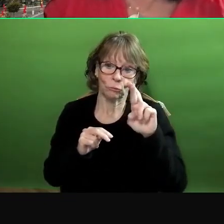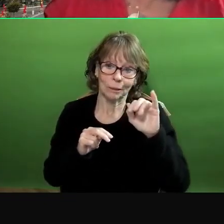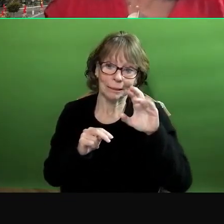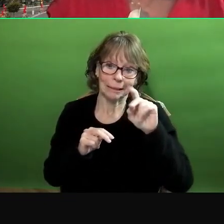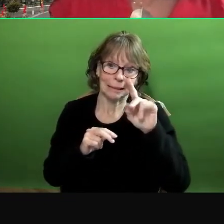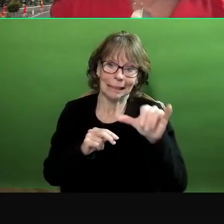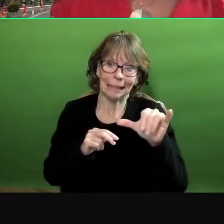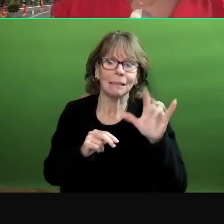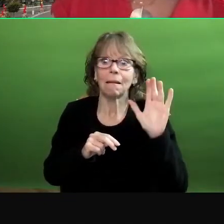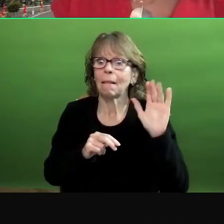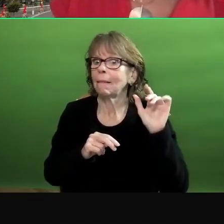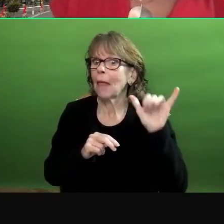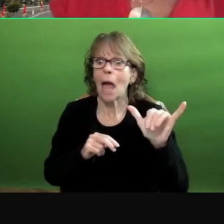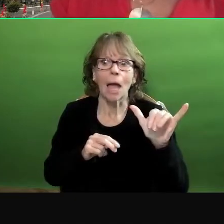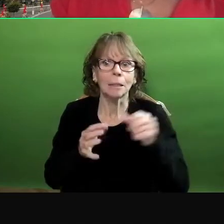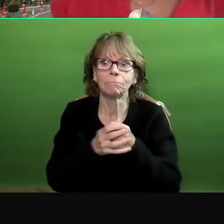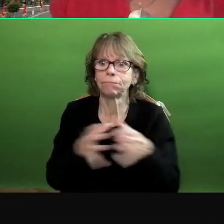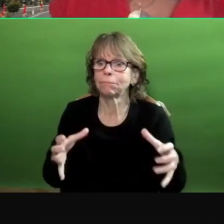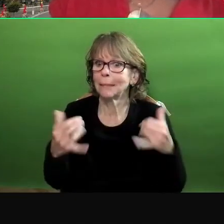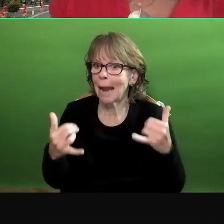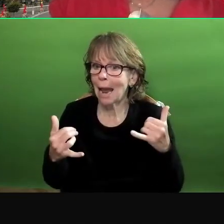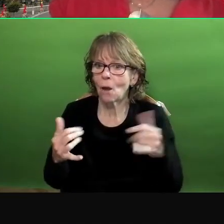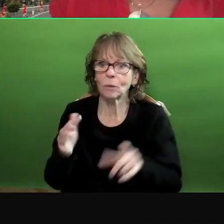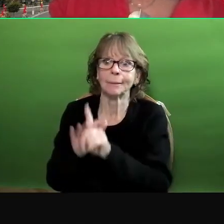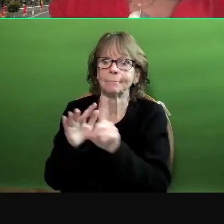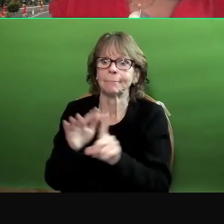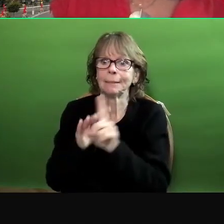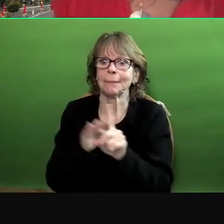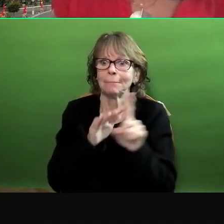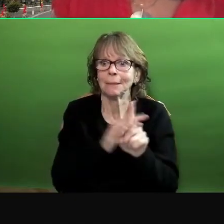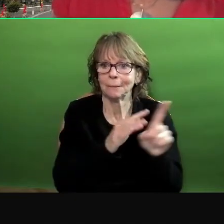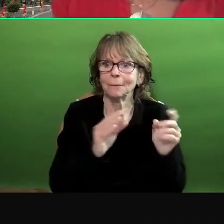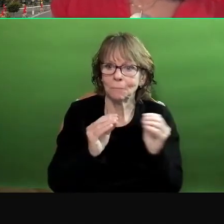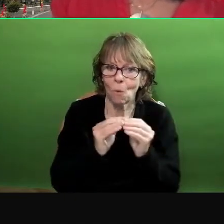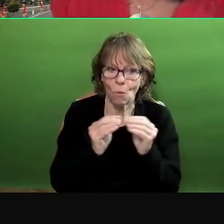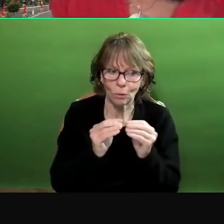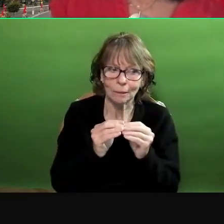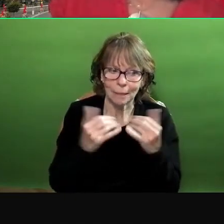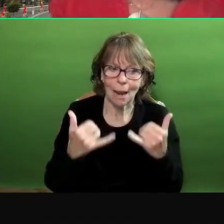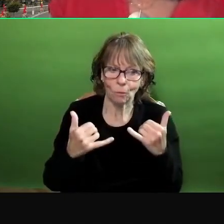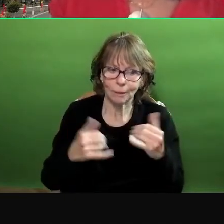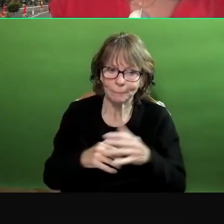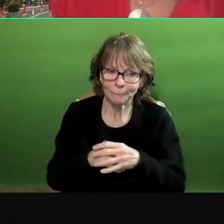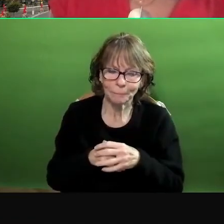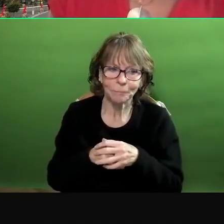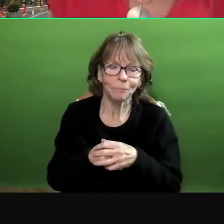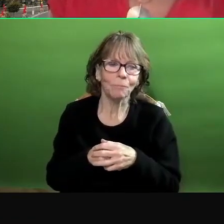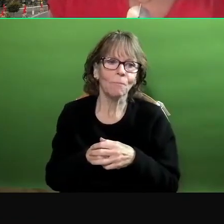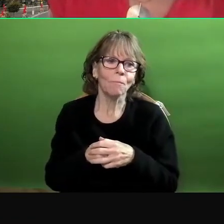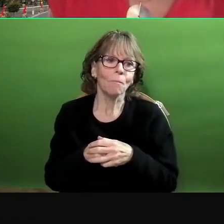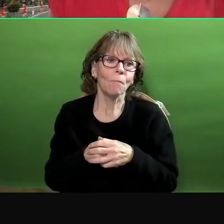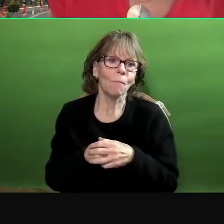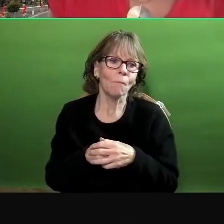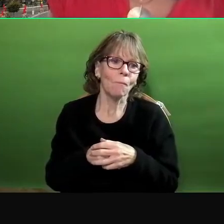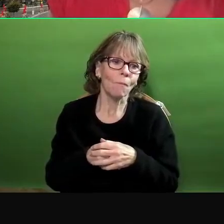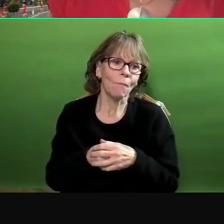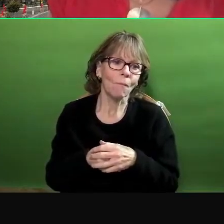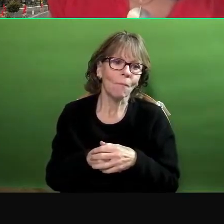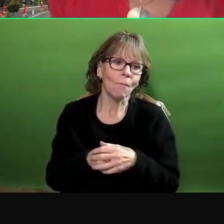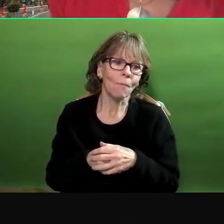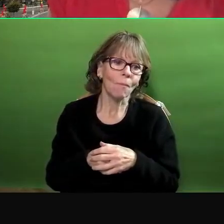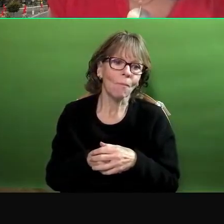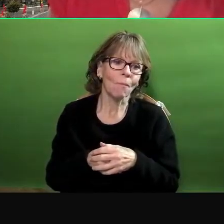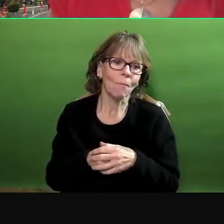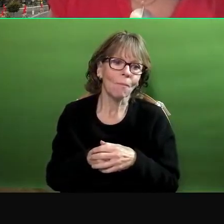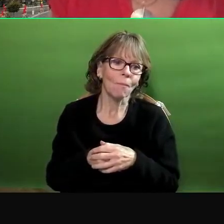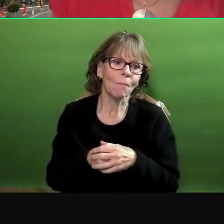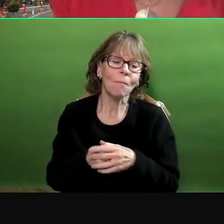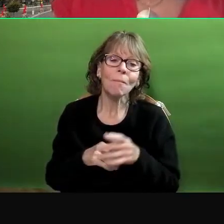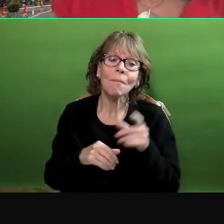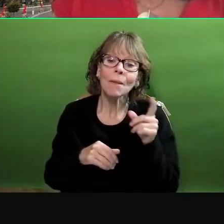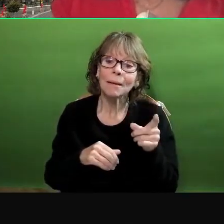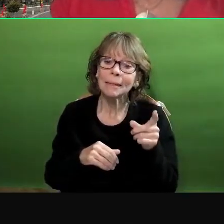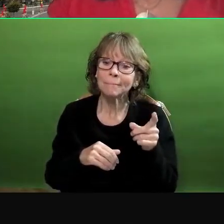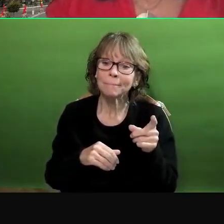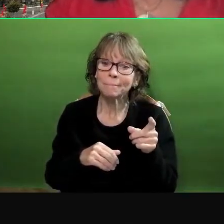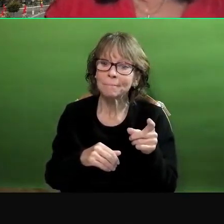there's been many examples more recent than biotricity now. So this is all great, right?